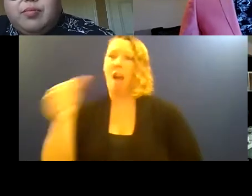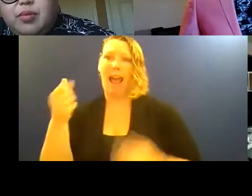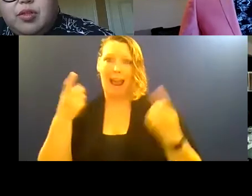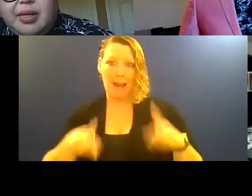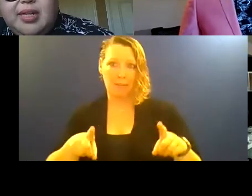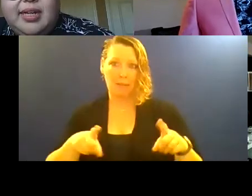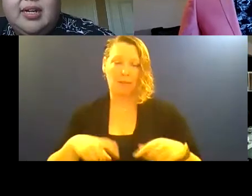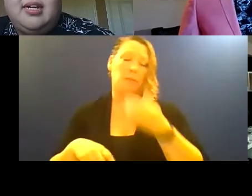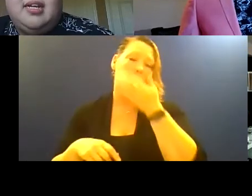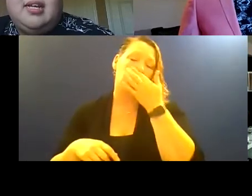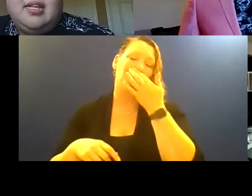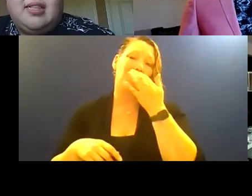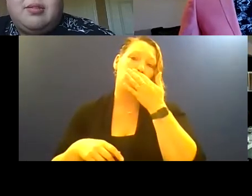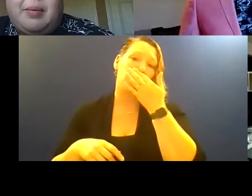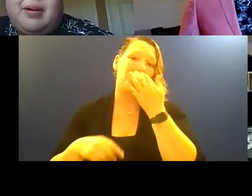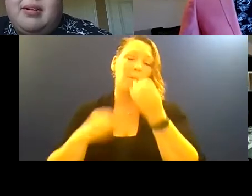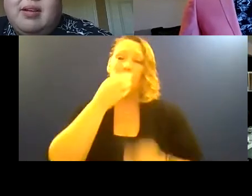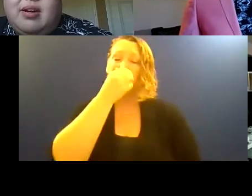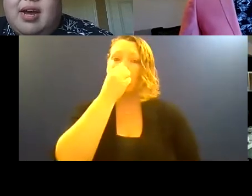So to be clear.